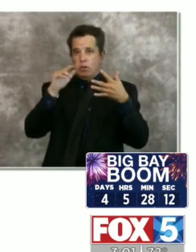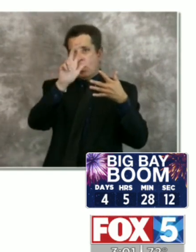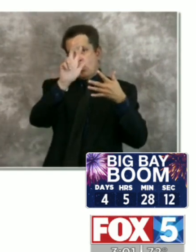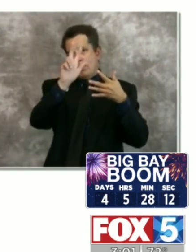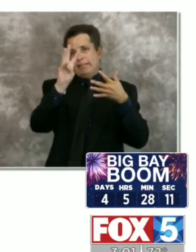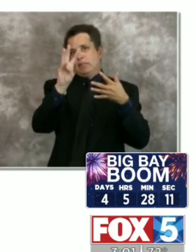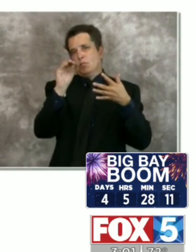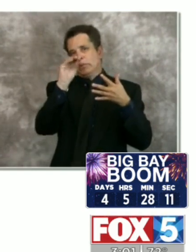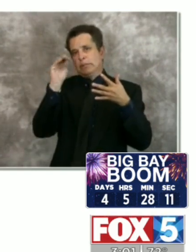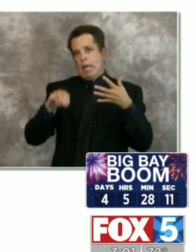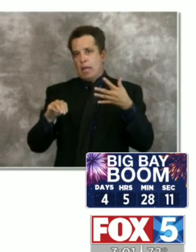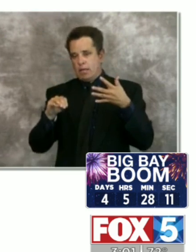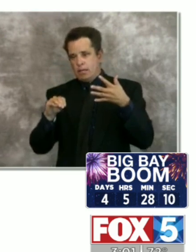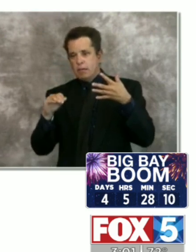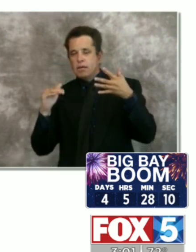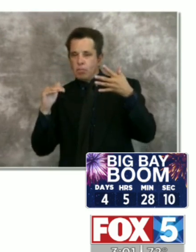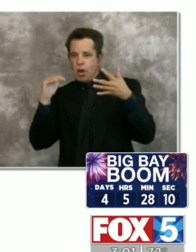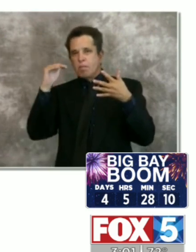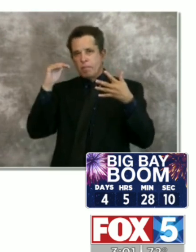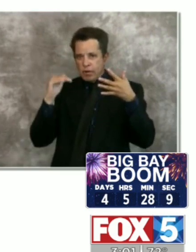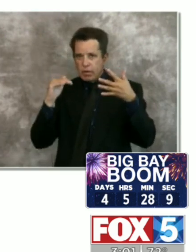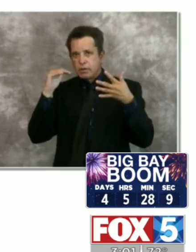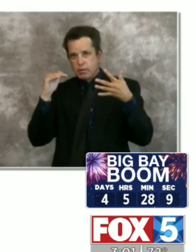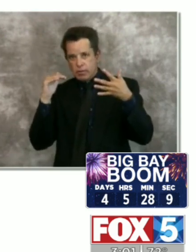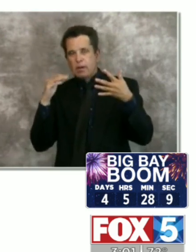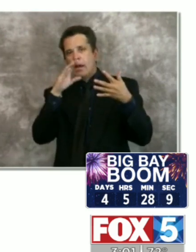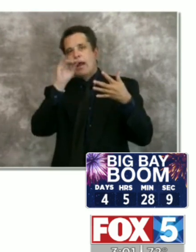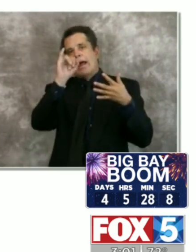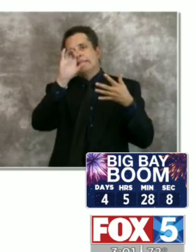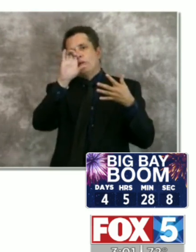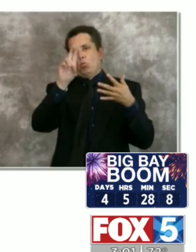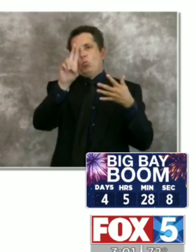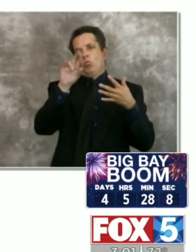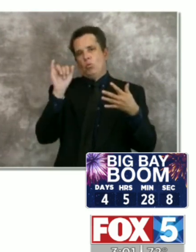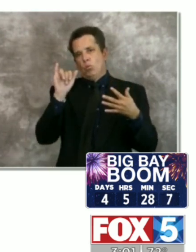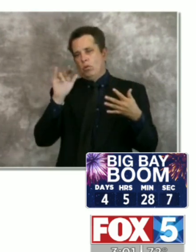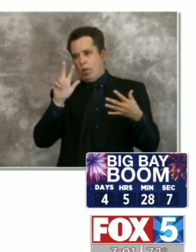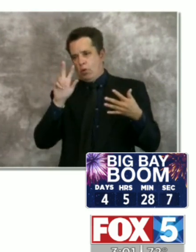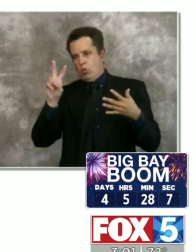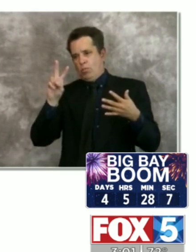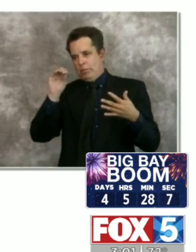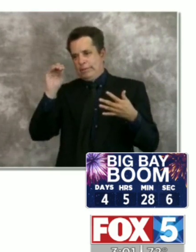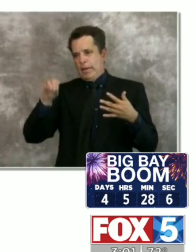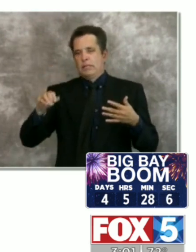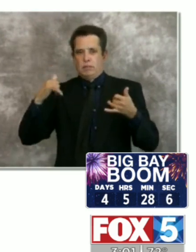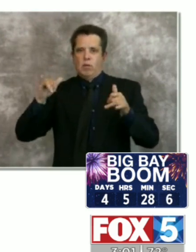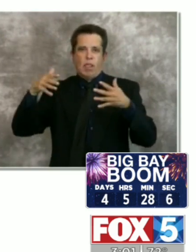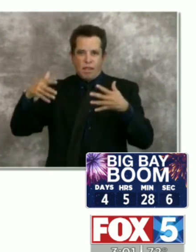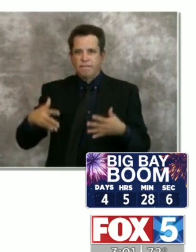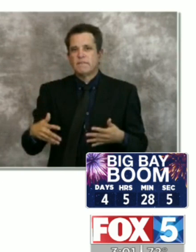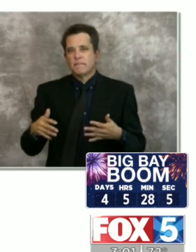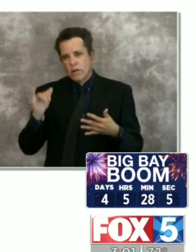THE COUNTY HAS SURGE CAPACITY FOR HOSPITALIZATION AT 36 PERCENT WITH THE SLIGHTLY